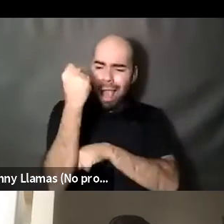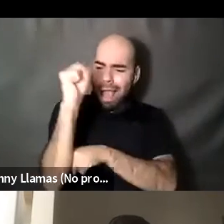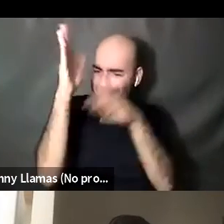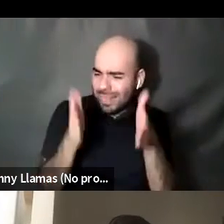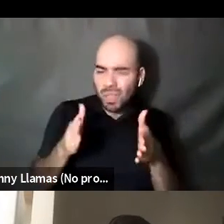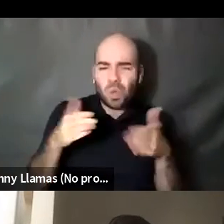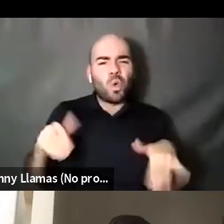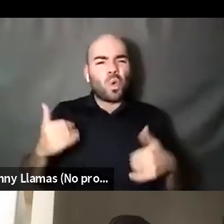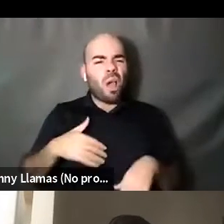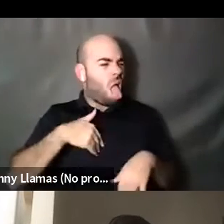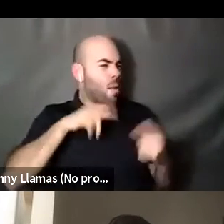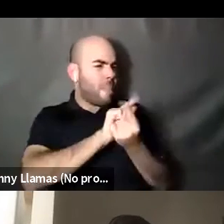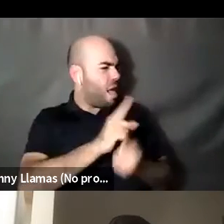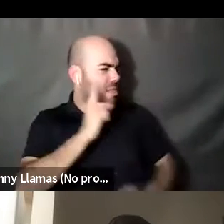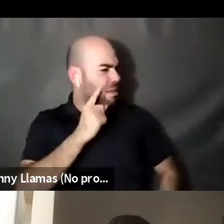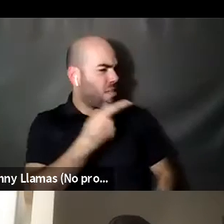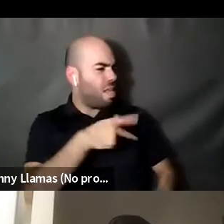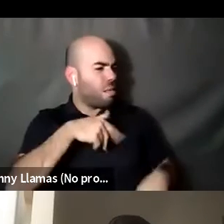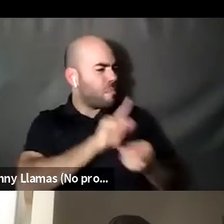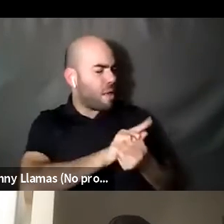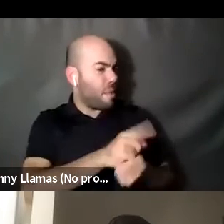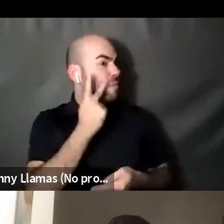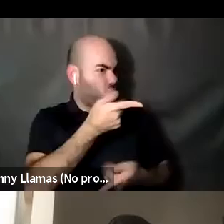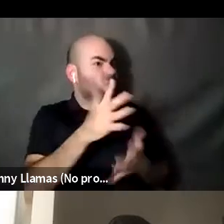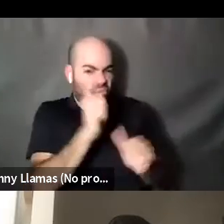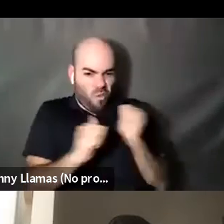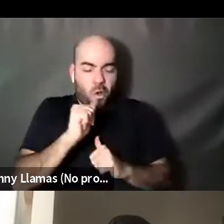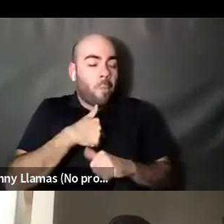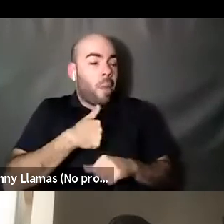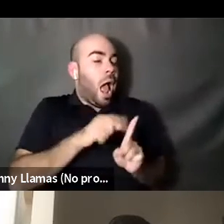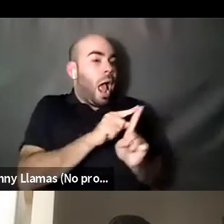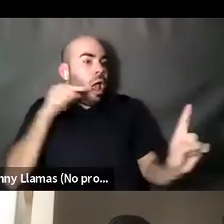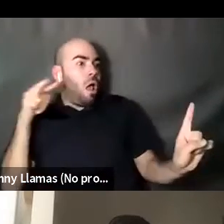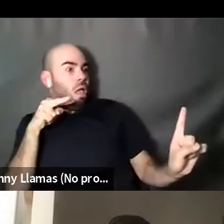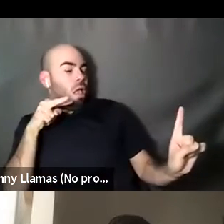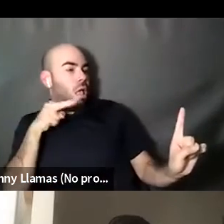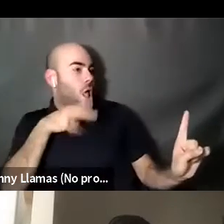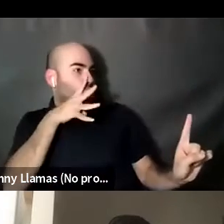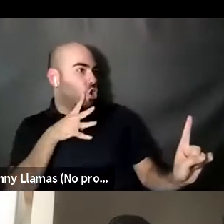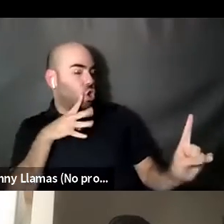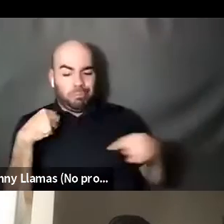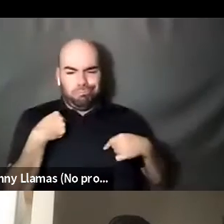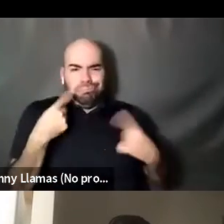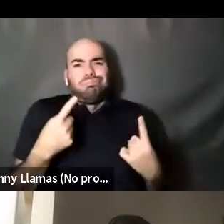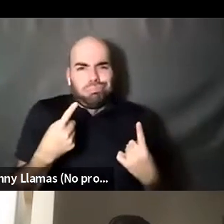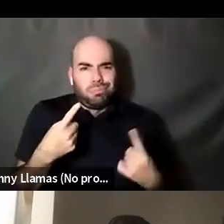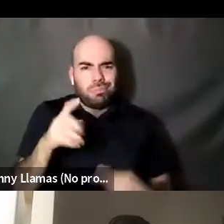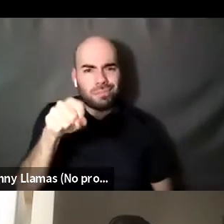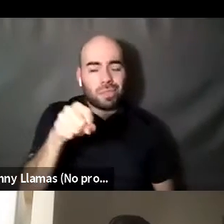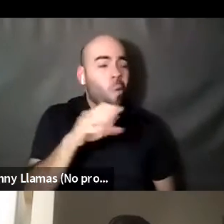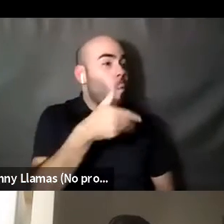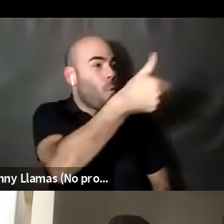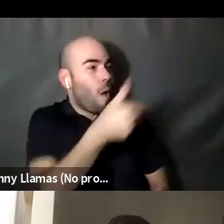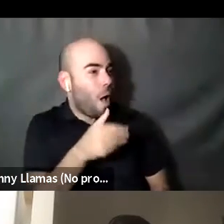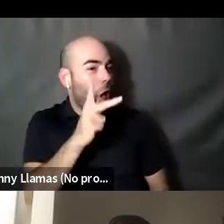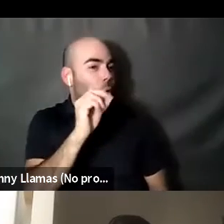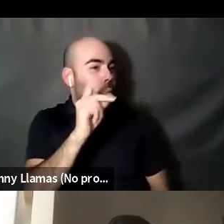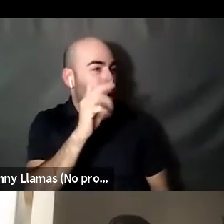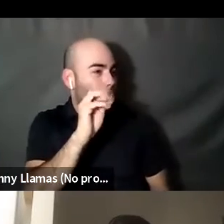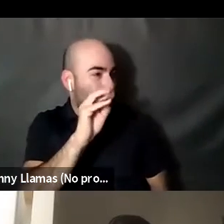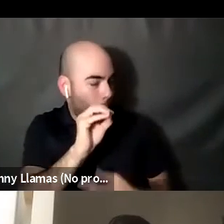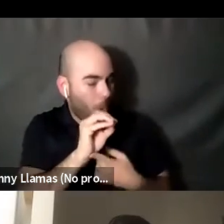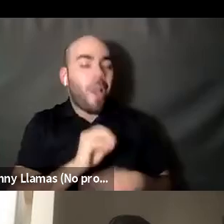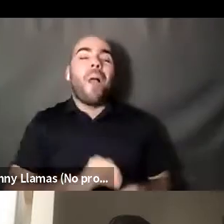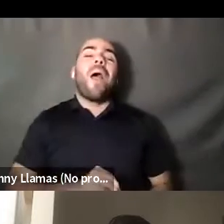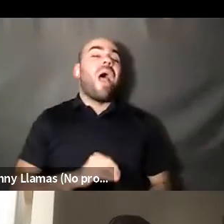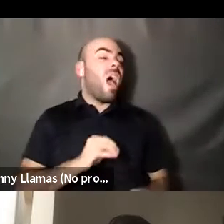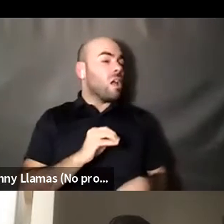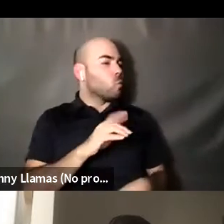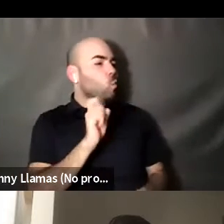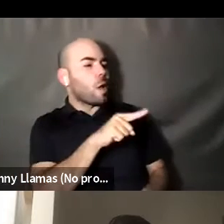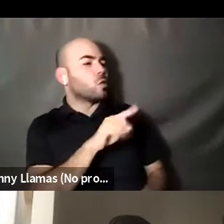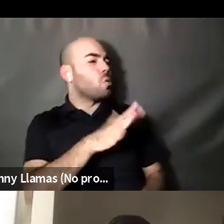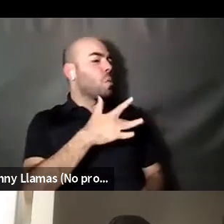Kenyon Farrow (he/him/his): At different things behind the scenes and have been like, you know, fangirl ever since. So welcome, Coca Cola and a question. What's the soundtrack when you want to get it popping.